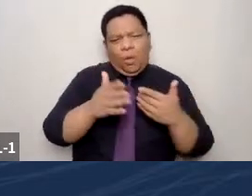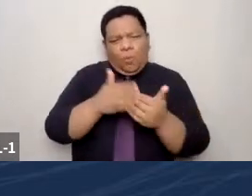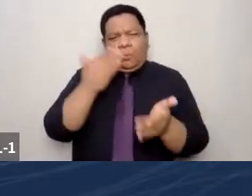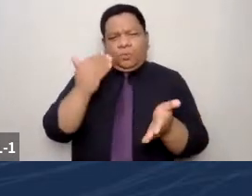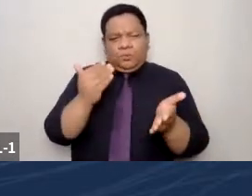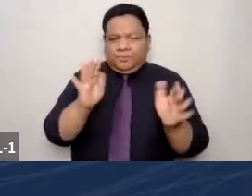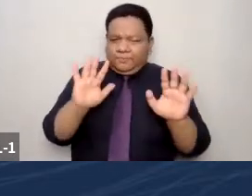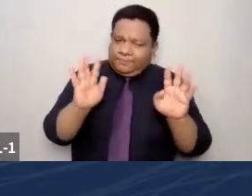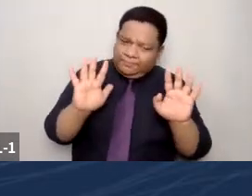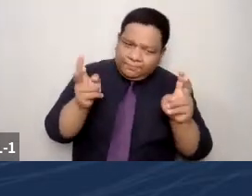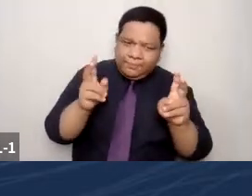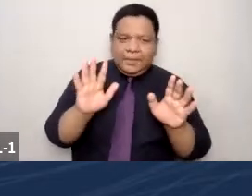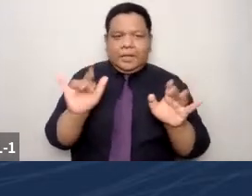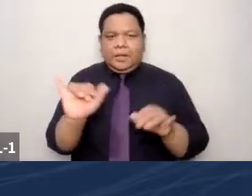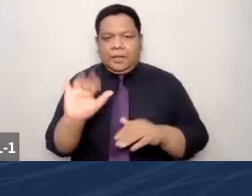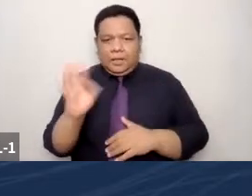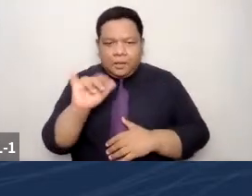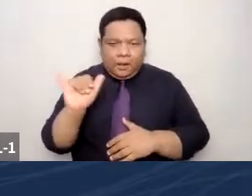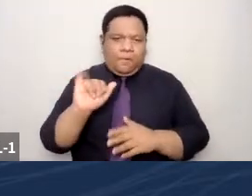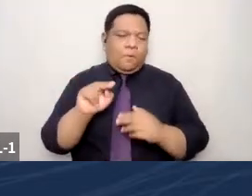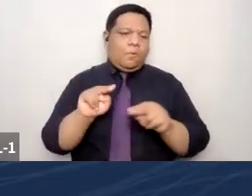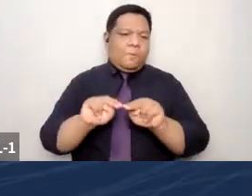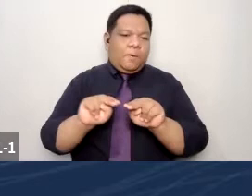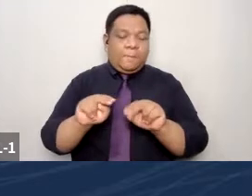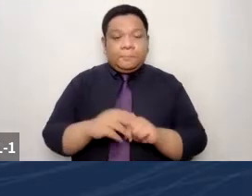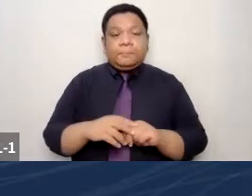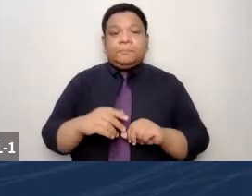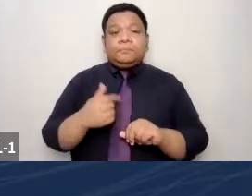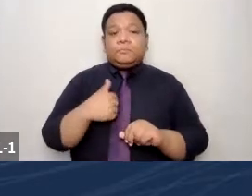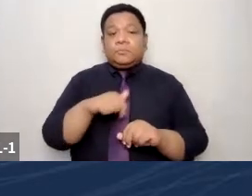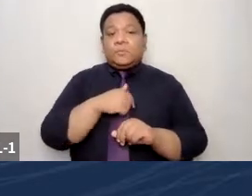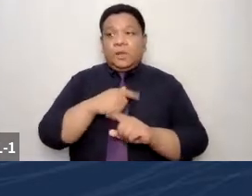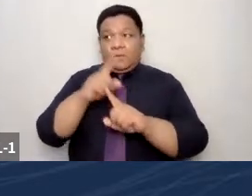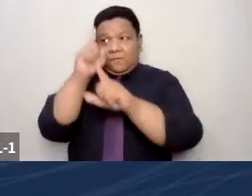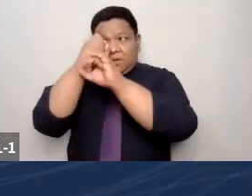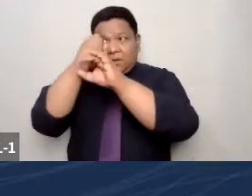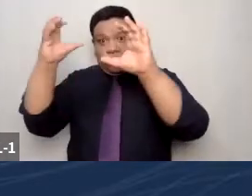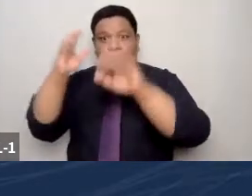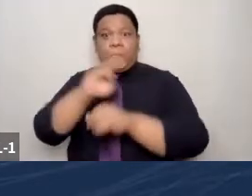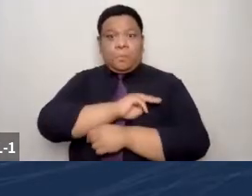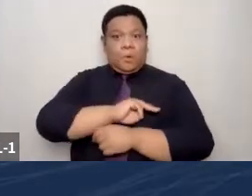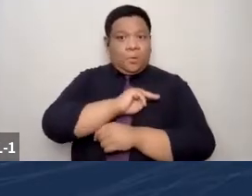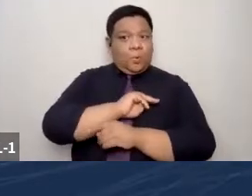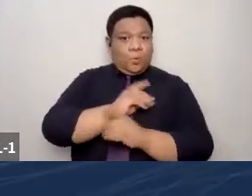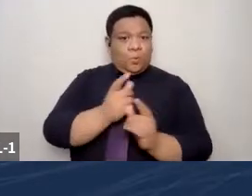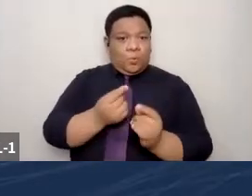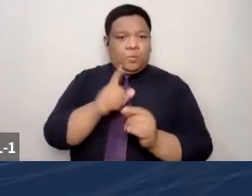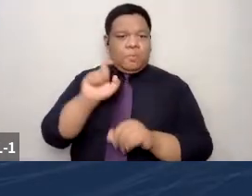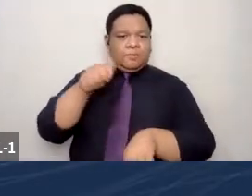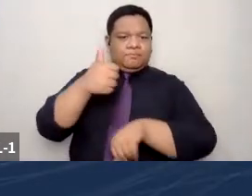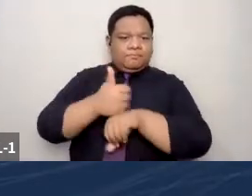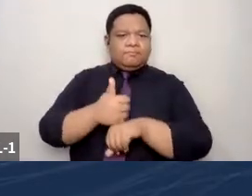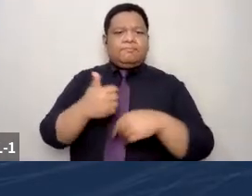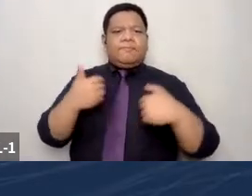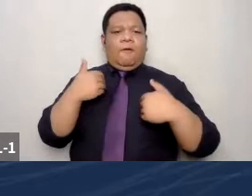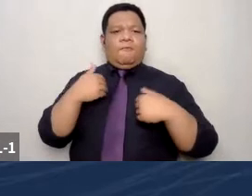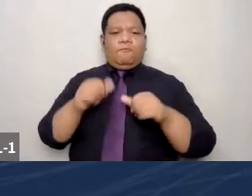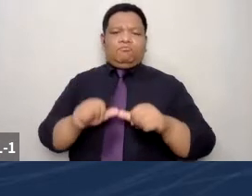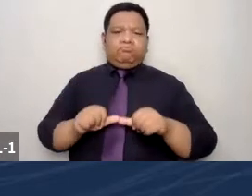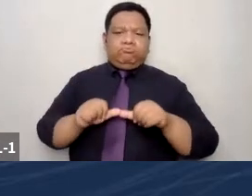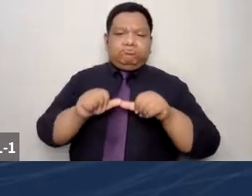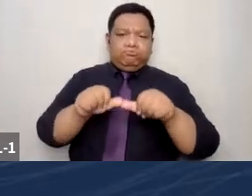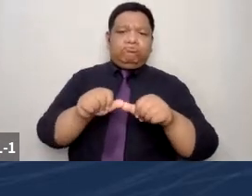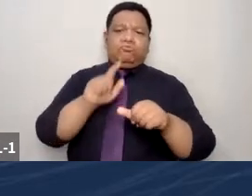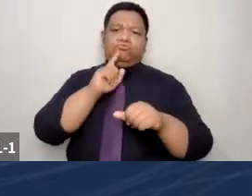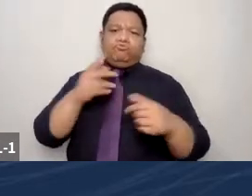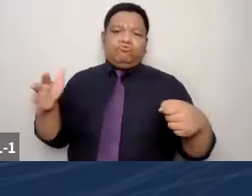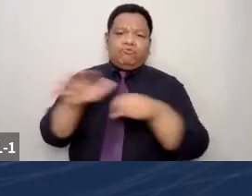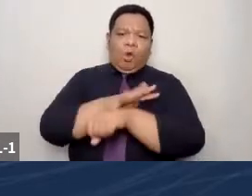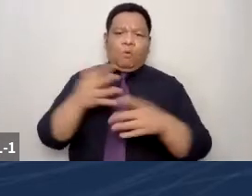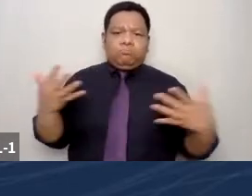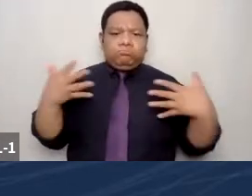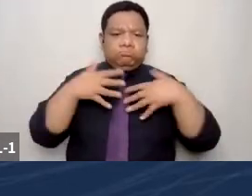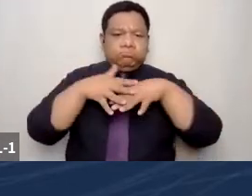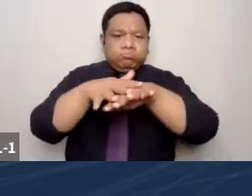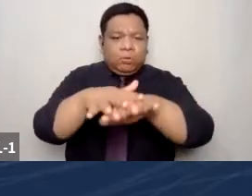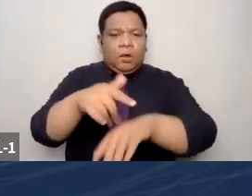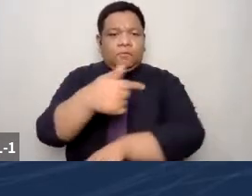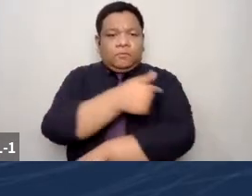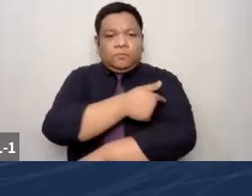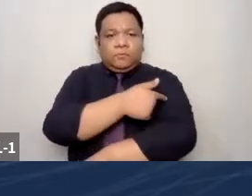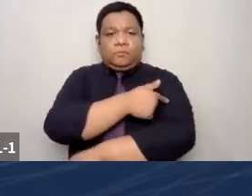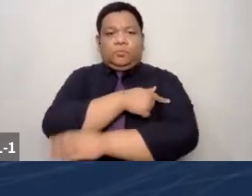Our mission is that to attain the vision, we need to establish a sustainable fully-integrated vaccine deployment and immunization program against COVID-19